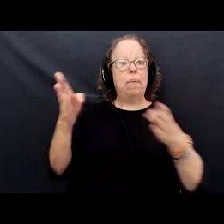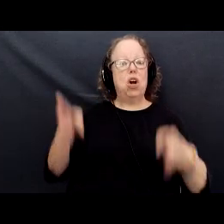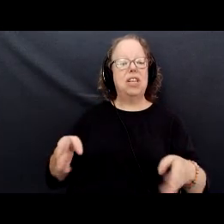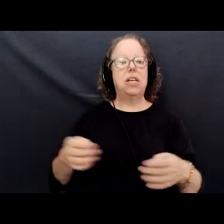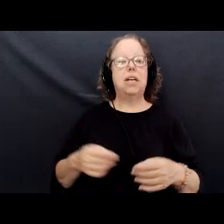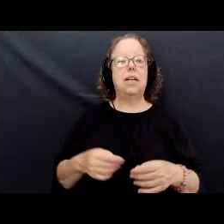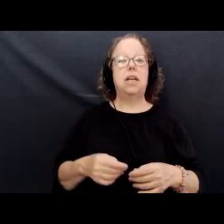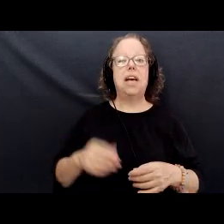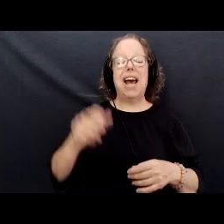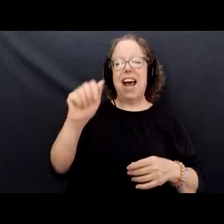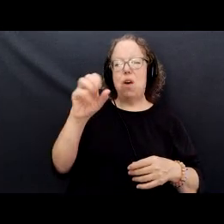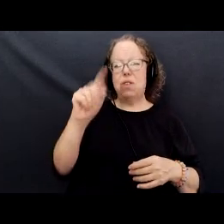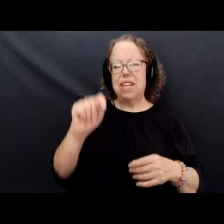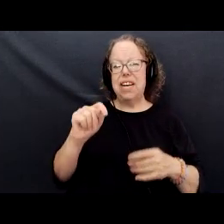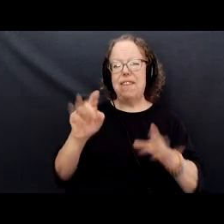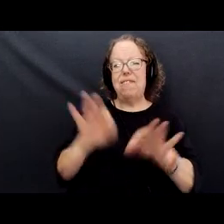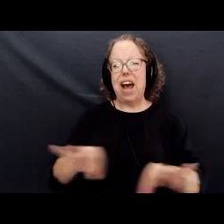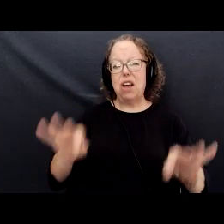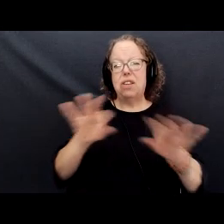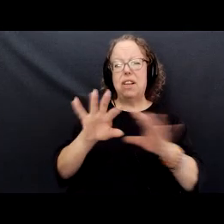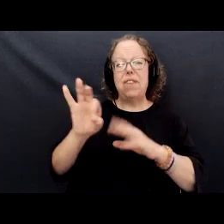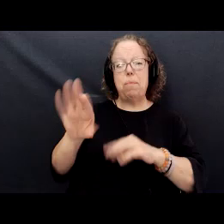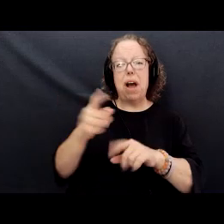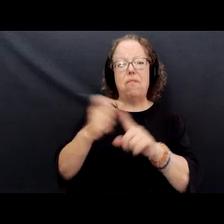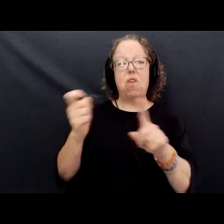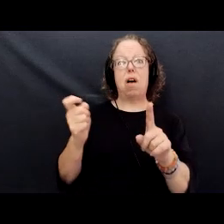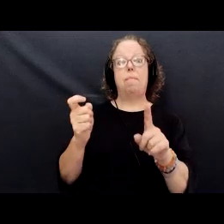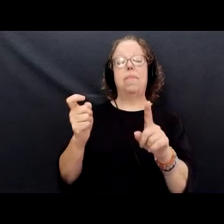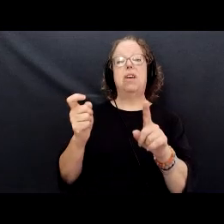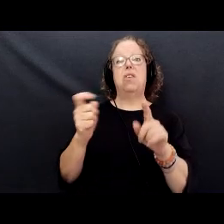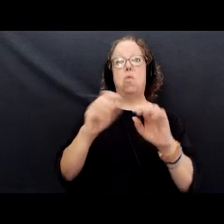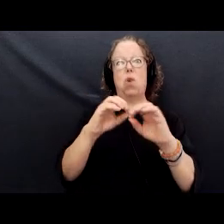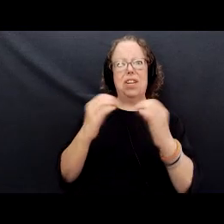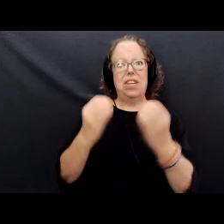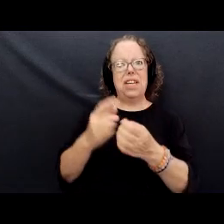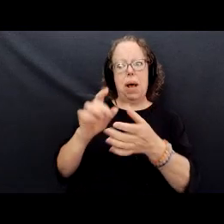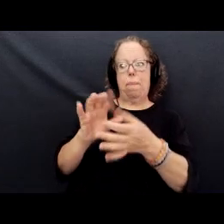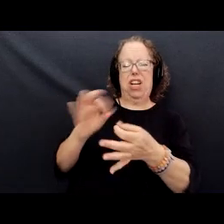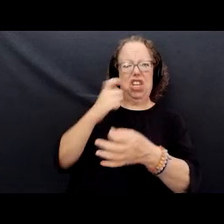AOT values the feedback from organizations. As I mentioned before, we received a lot of